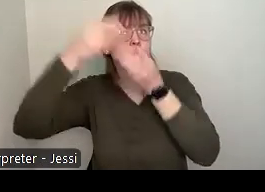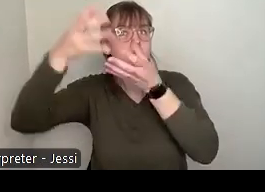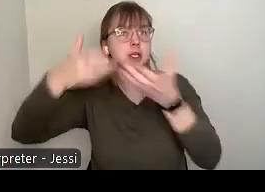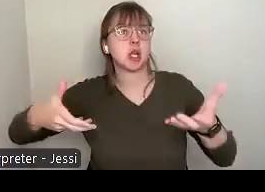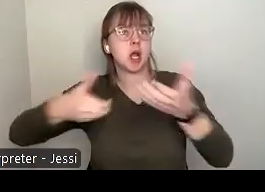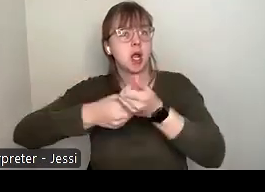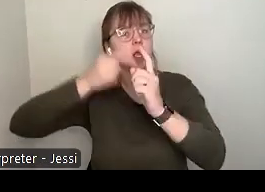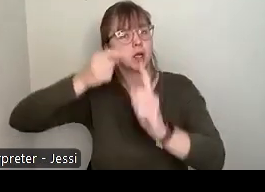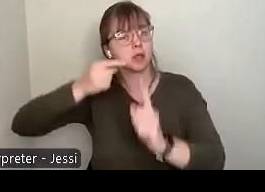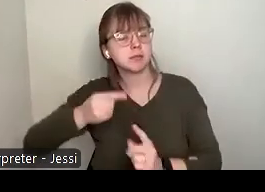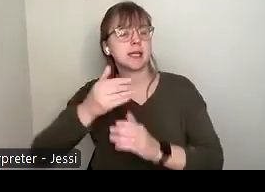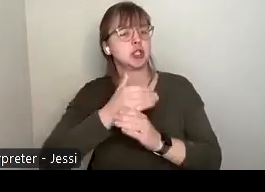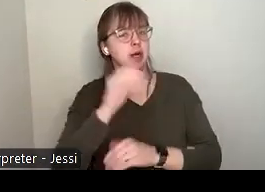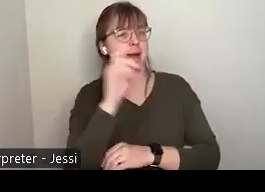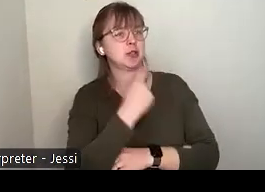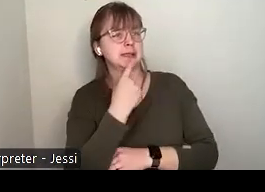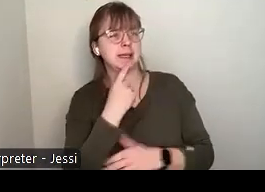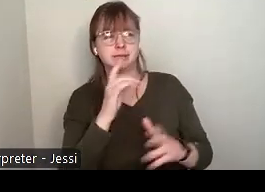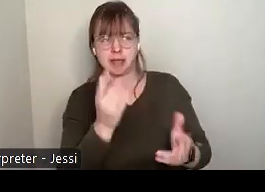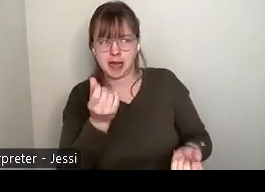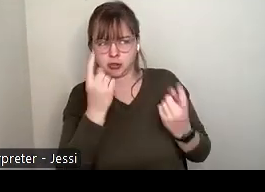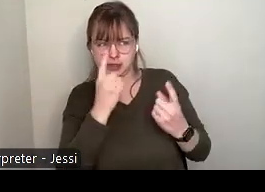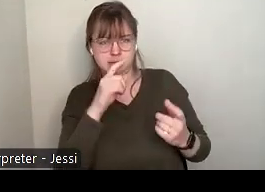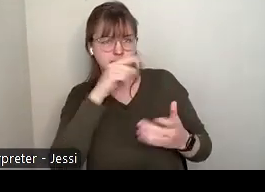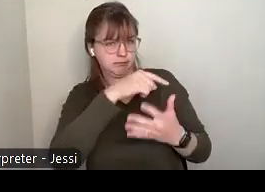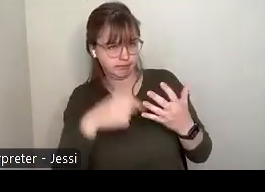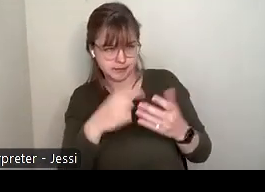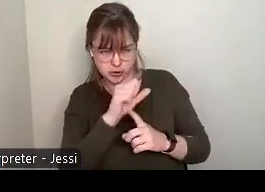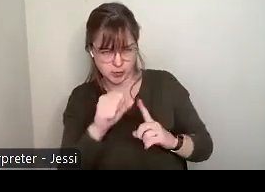example the consultant may have identified that the child started biting following the birth of a